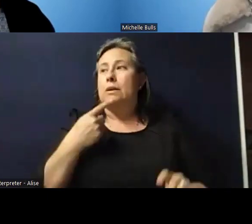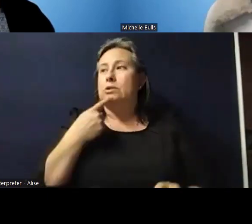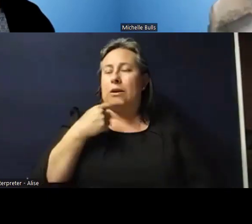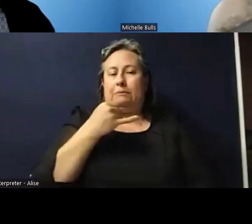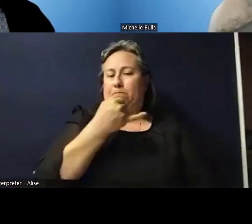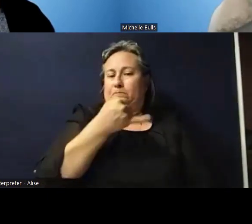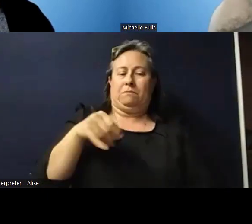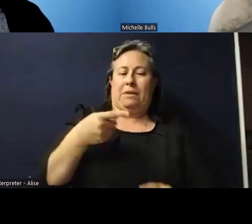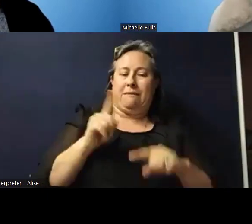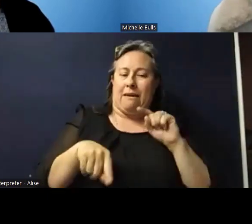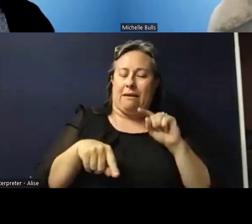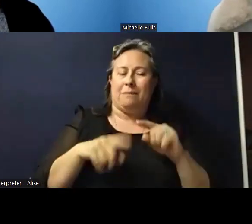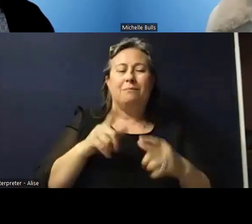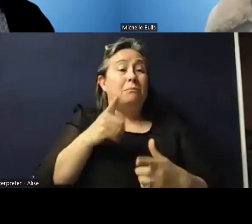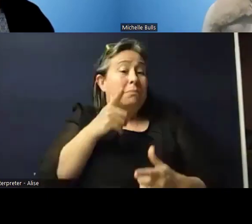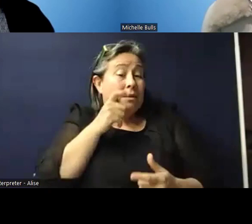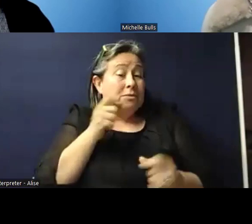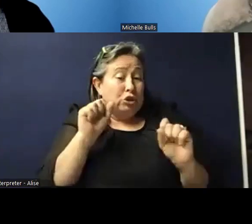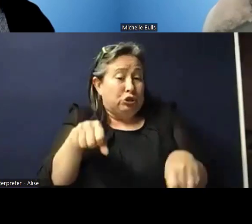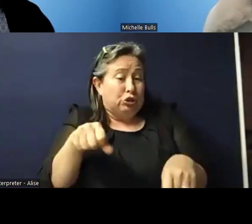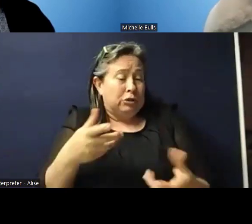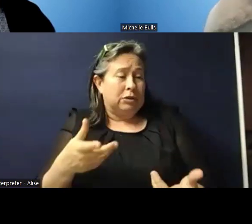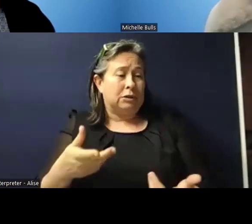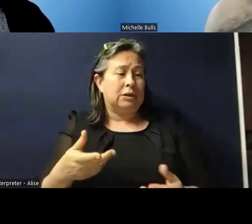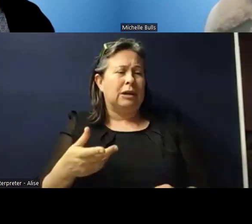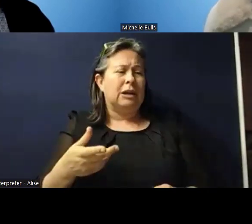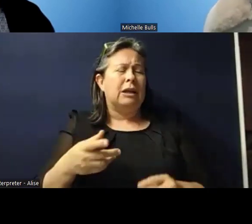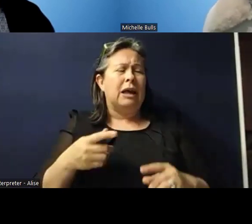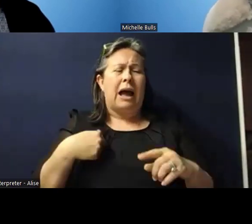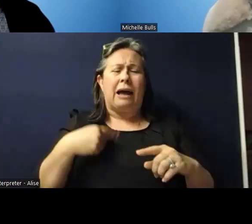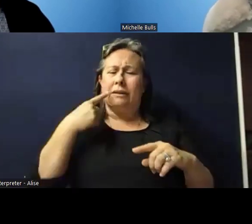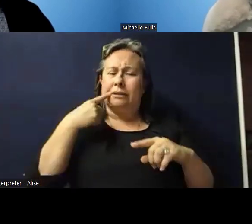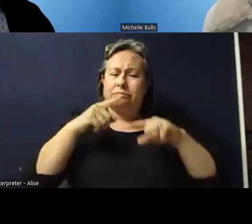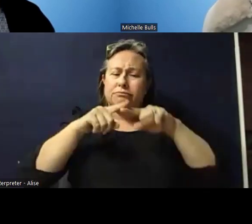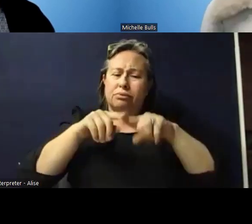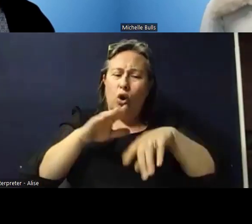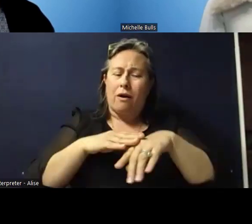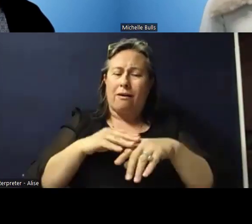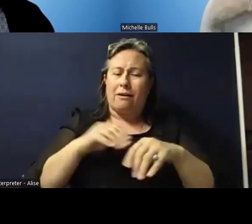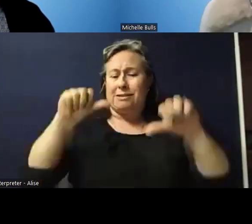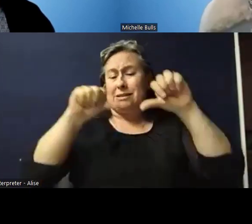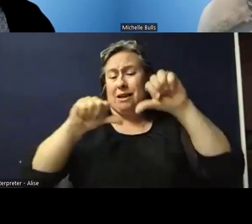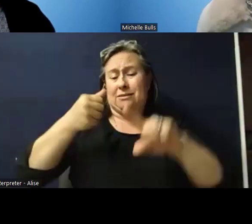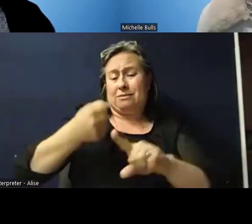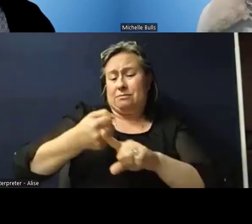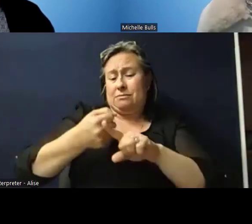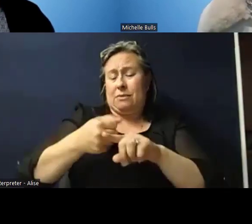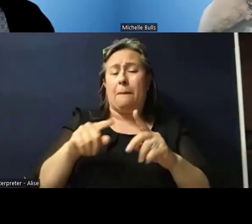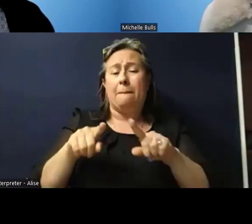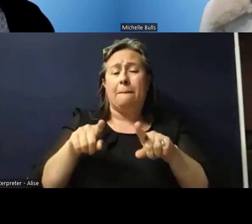because it could, and I think it really does depend on the science and the composition of the science